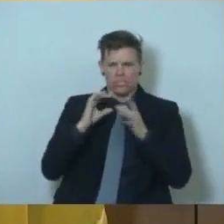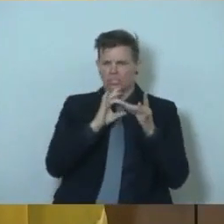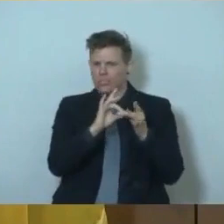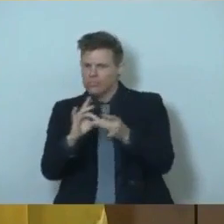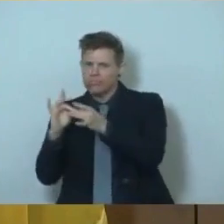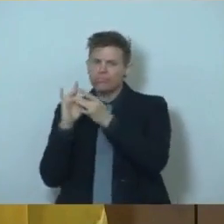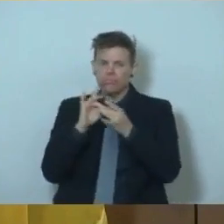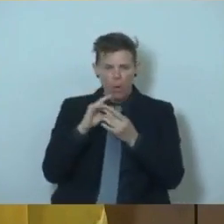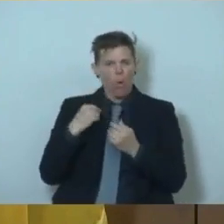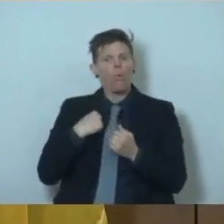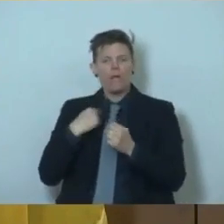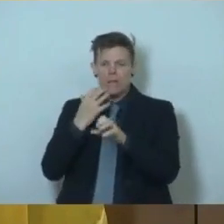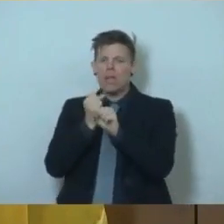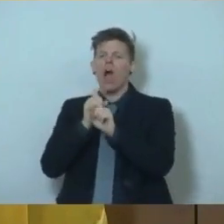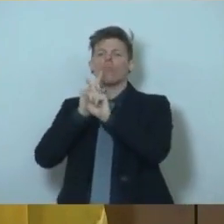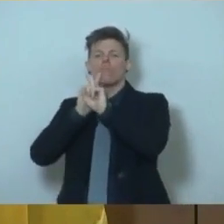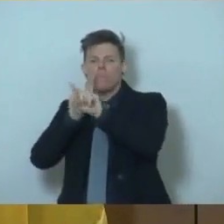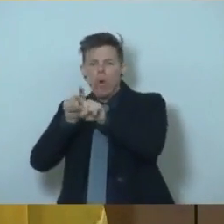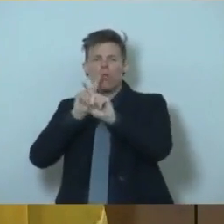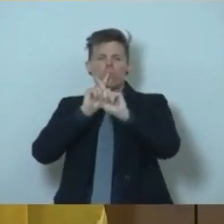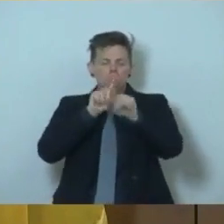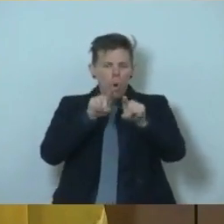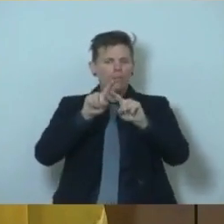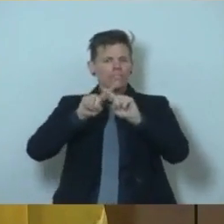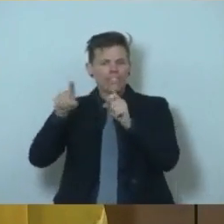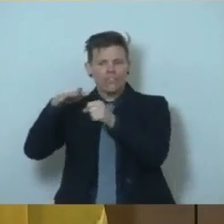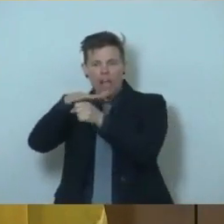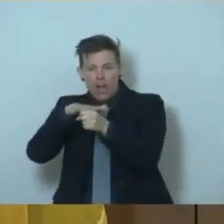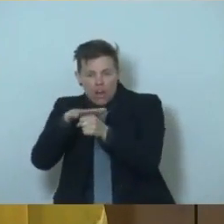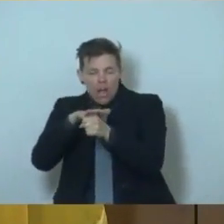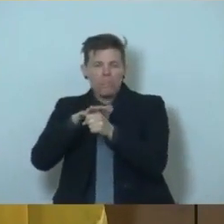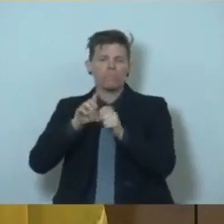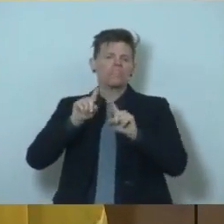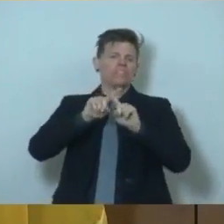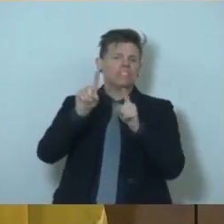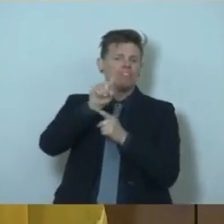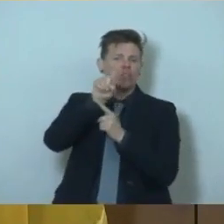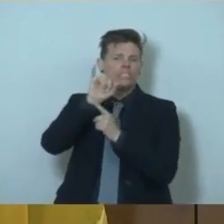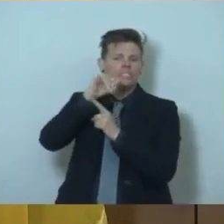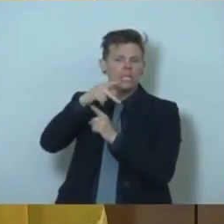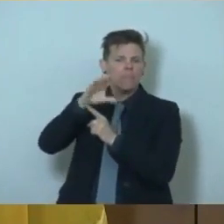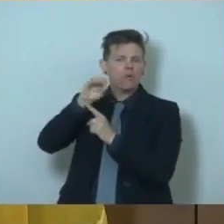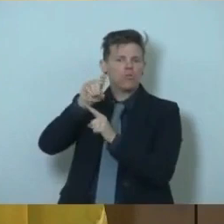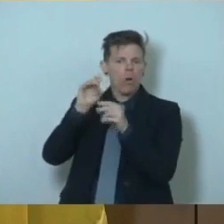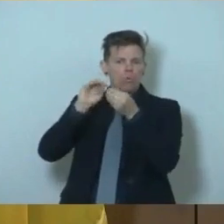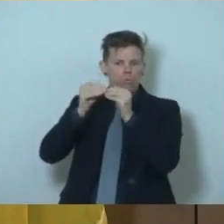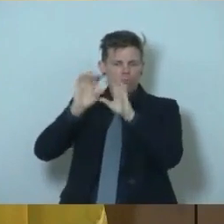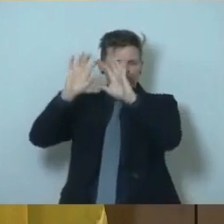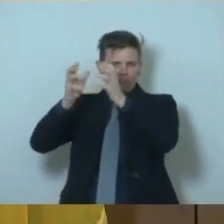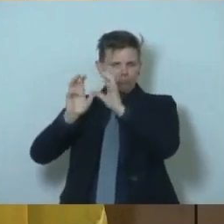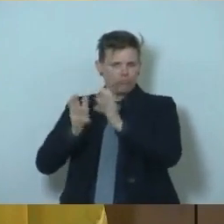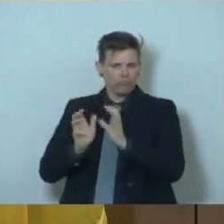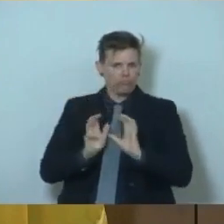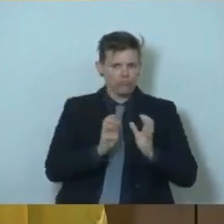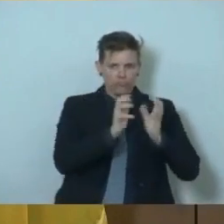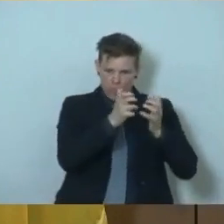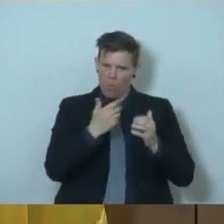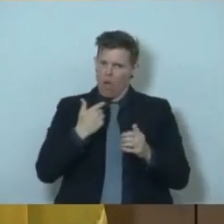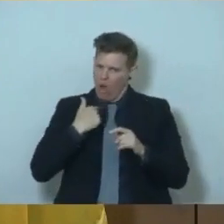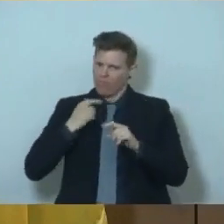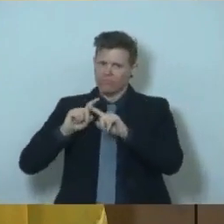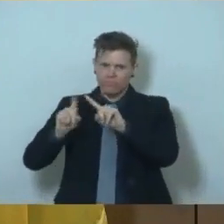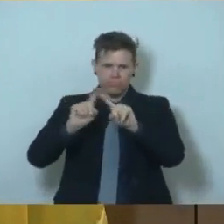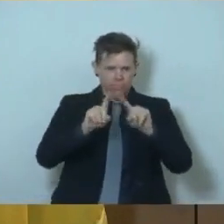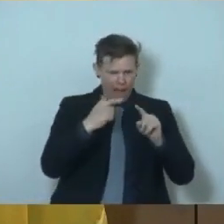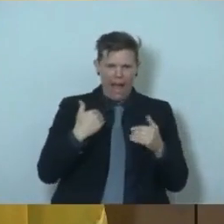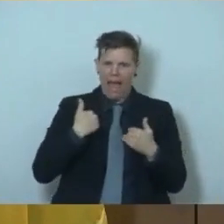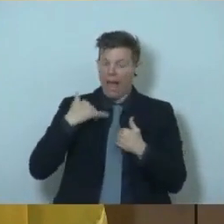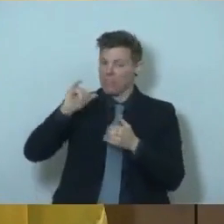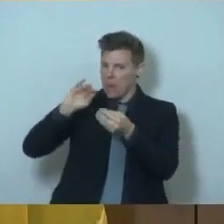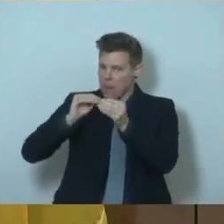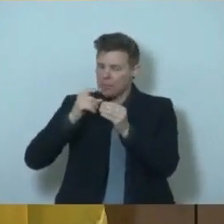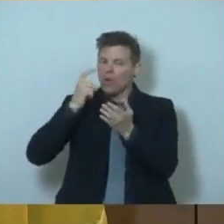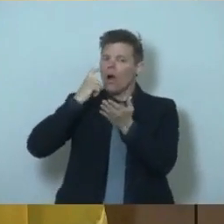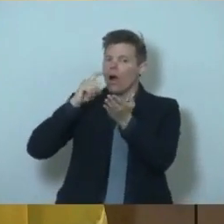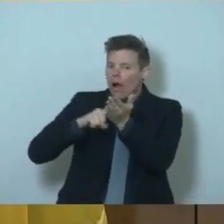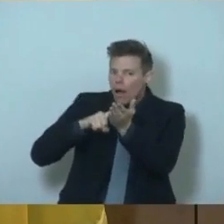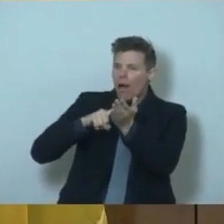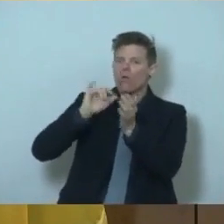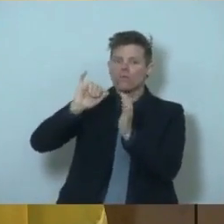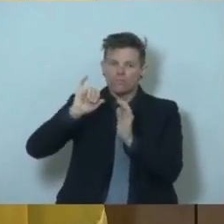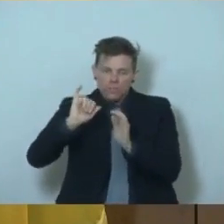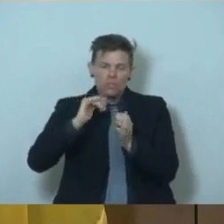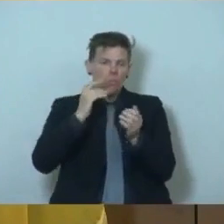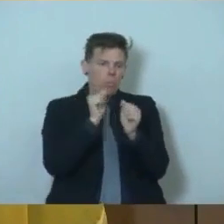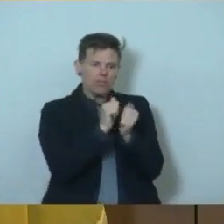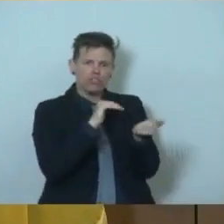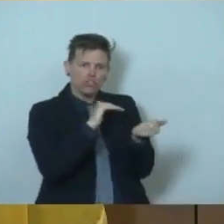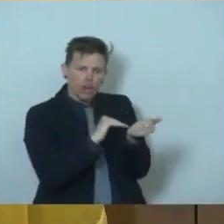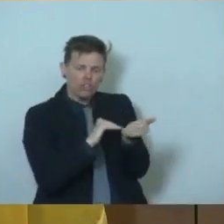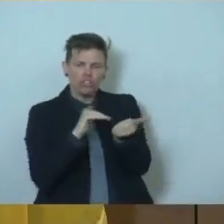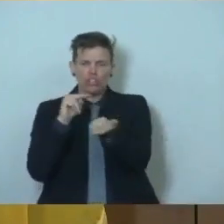THE DIFFERENT REGIONS WE TRACK TO THE FLIP CODE LEVEL WHAT US OH CORING SO WE CAN PREPARE FOR BEST CASE WORST CASE SCEN THAT YES THAT MEANS PREPARING THE FIRST RESPONDERS THEN HEALTH